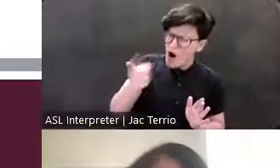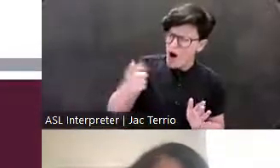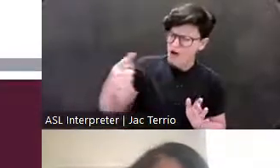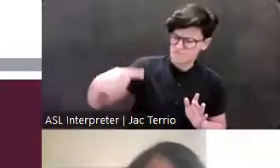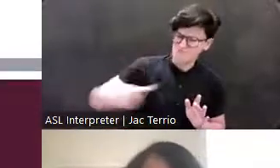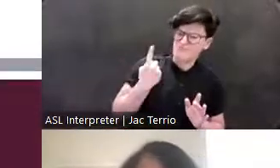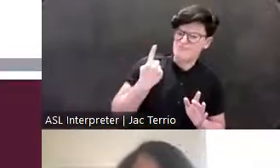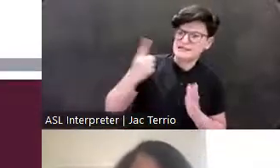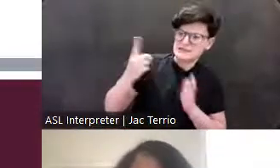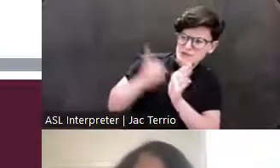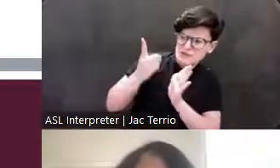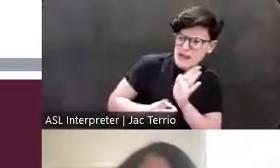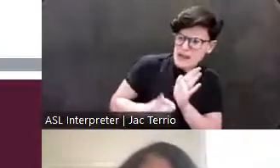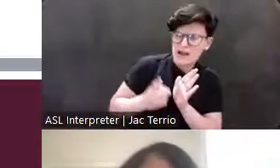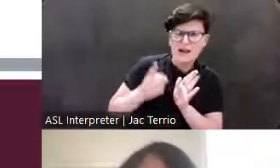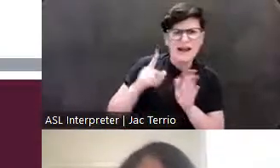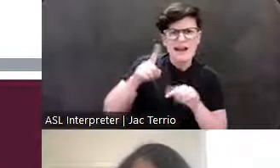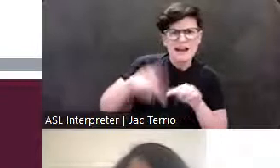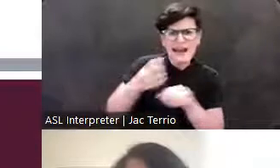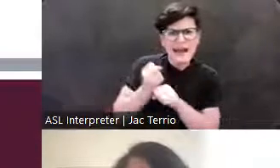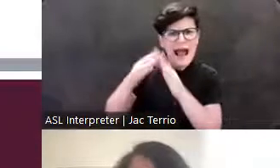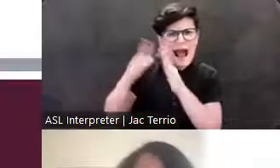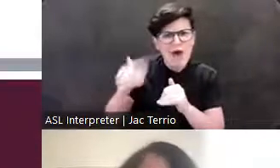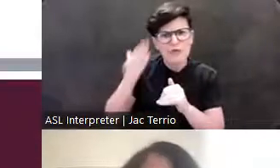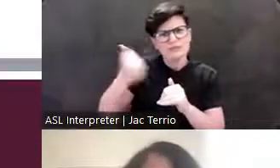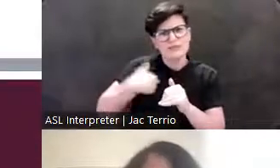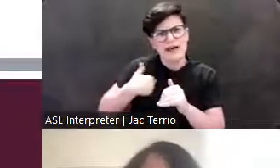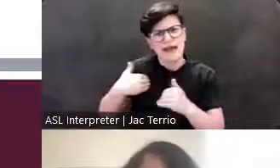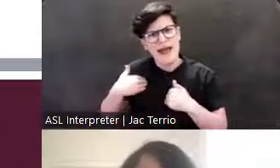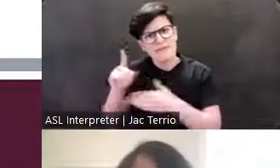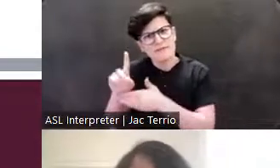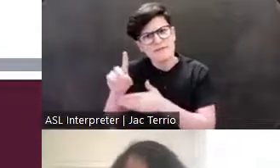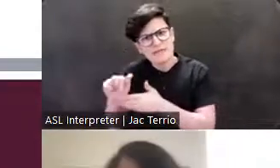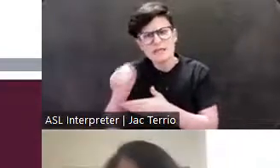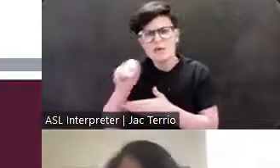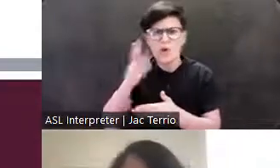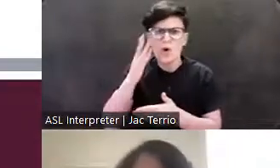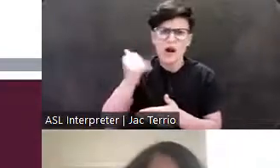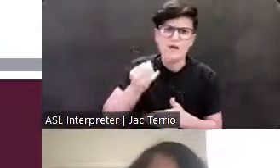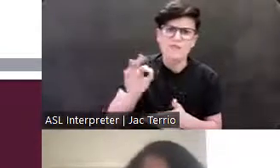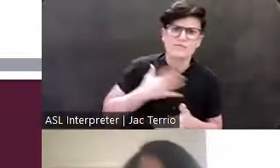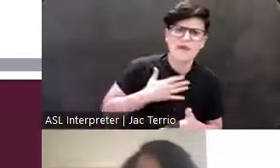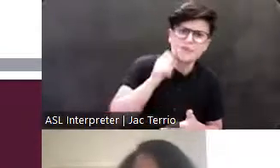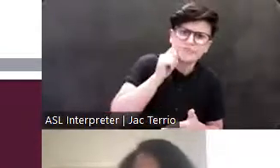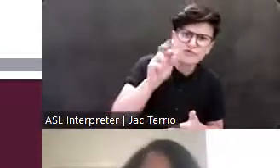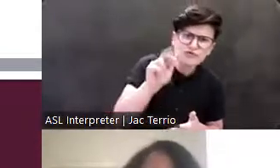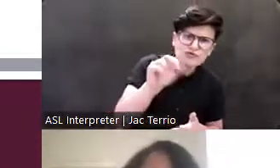disability or because of your race or what language you do or don't speak.